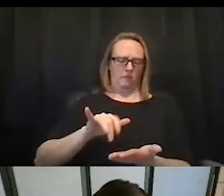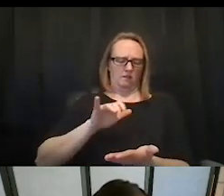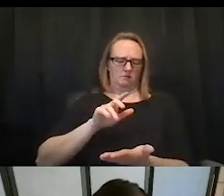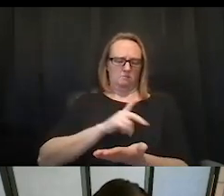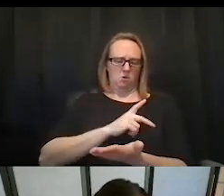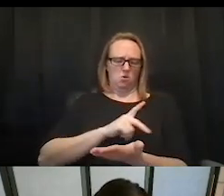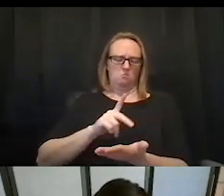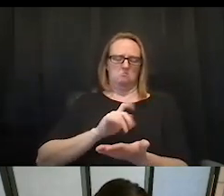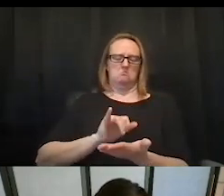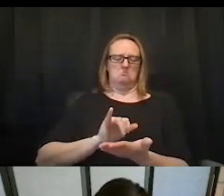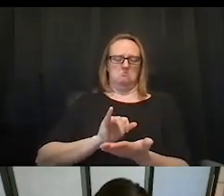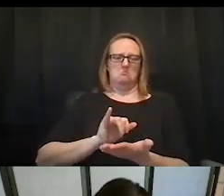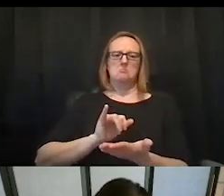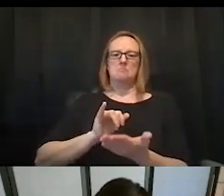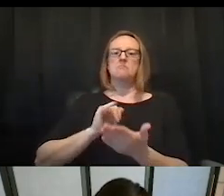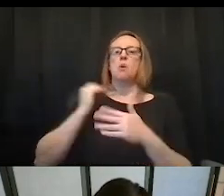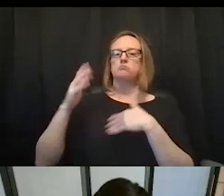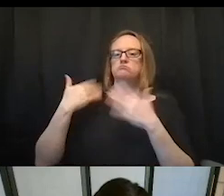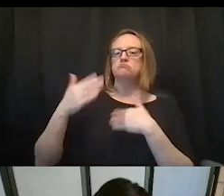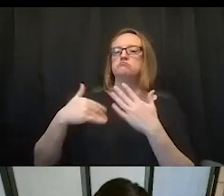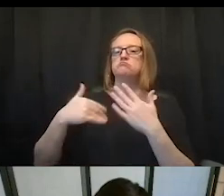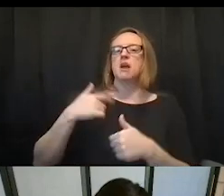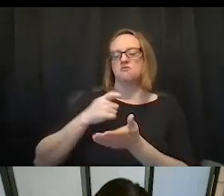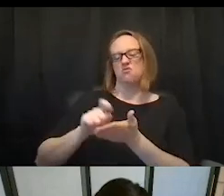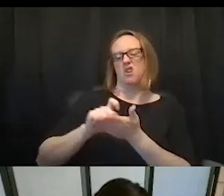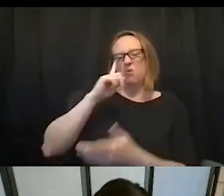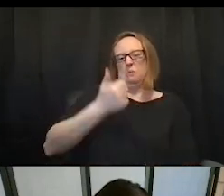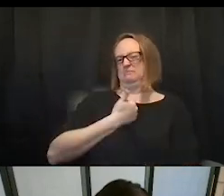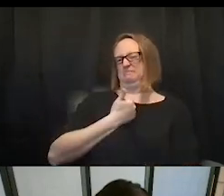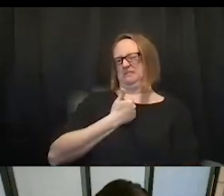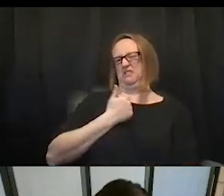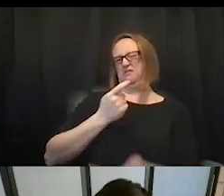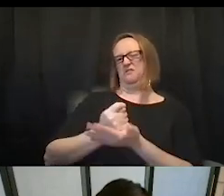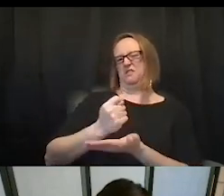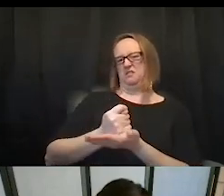um since 2017 I've been writing on my own for my own therapy and um and then I really wanted